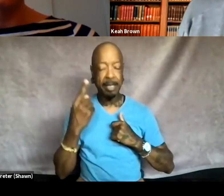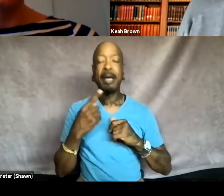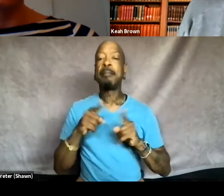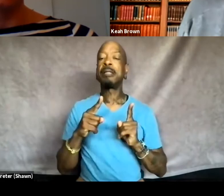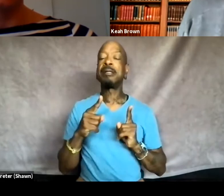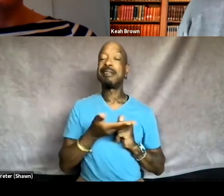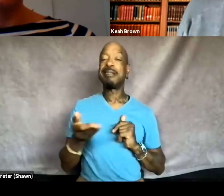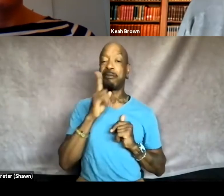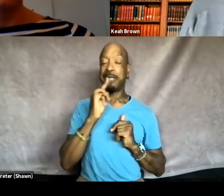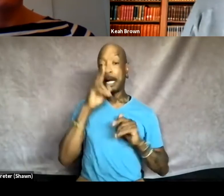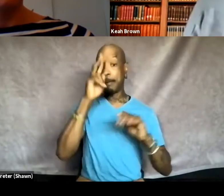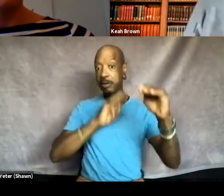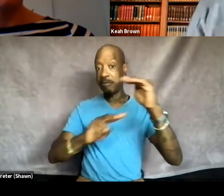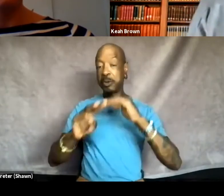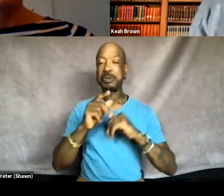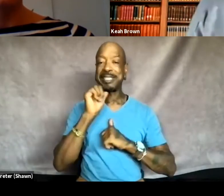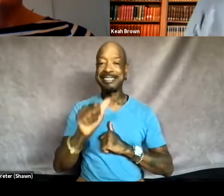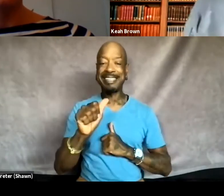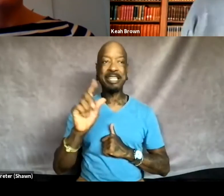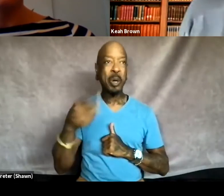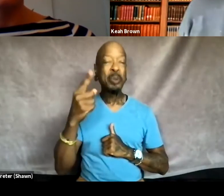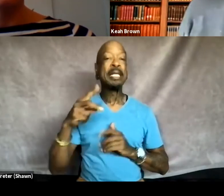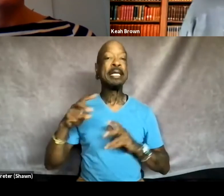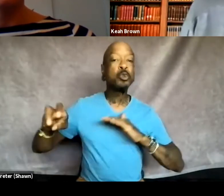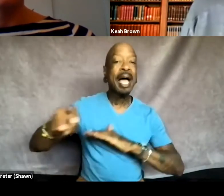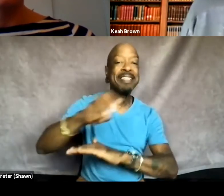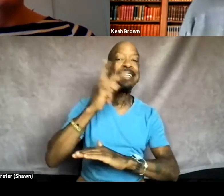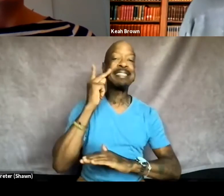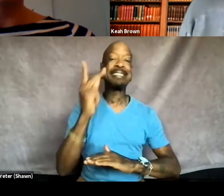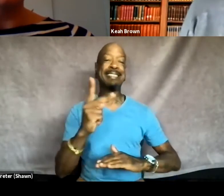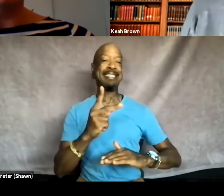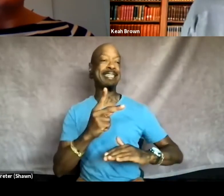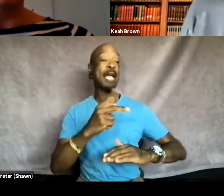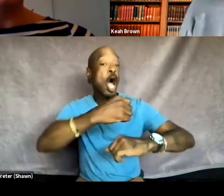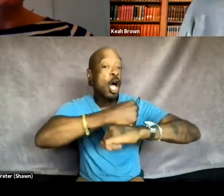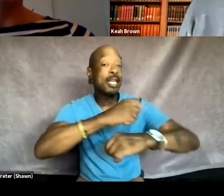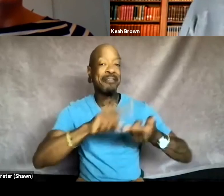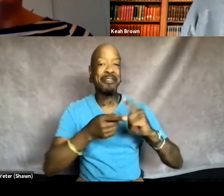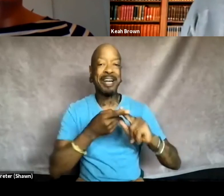forward to that not just traveling and seeing my friends and hugging them and kissing their cheeks is.